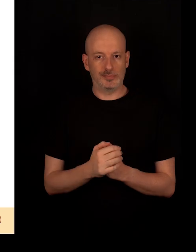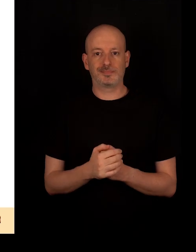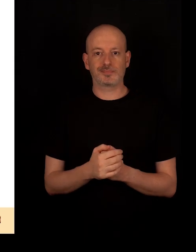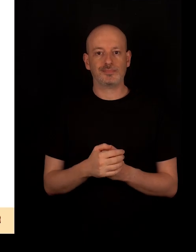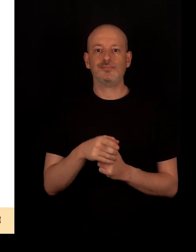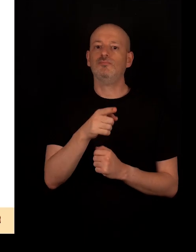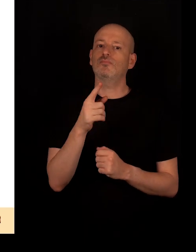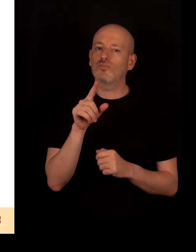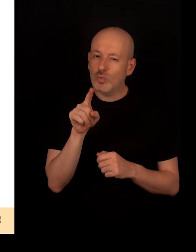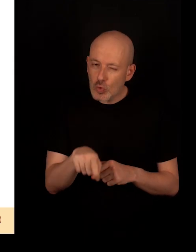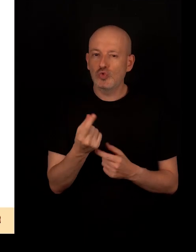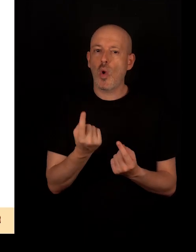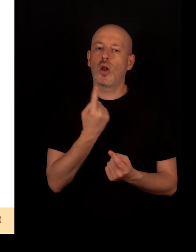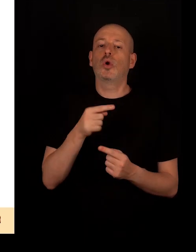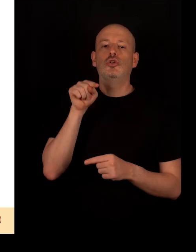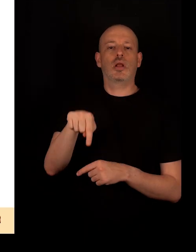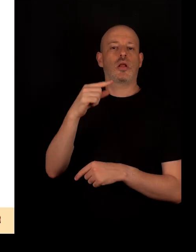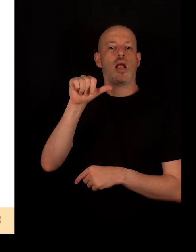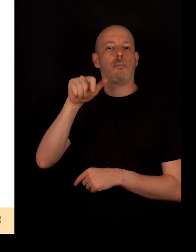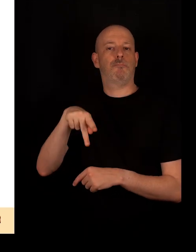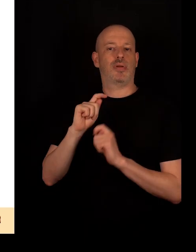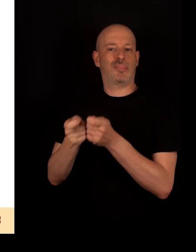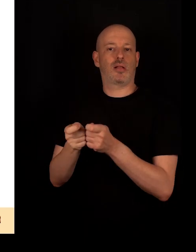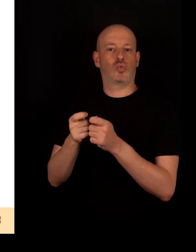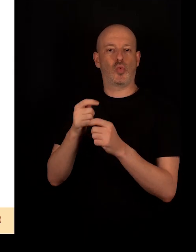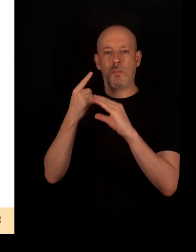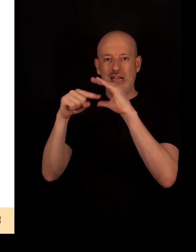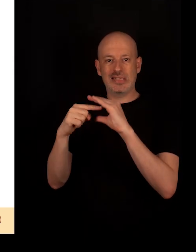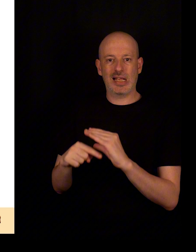And this you have to do always within your GAP application, in the message section.